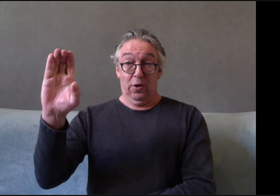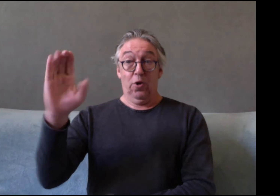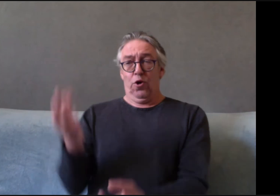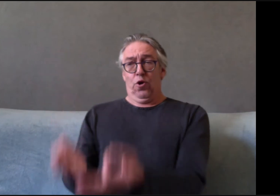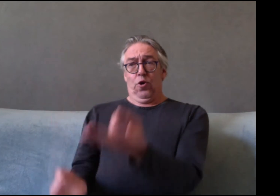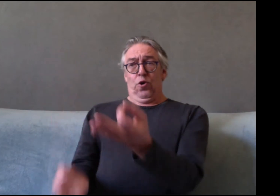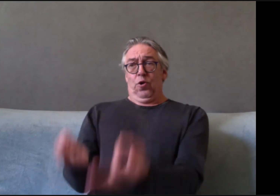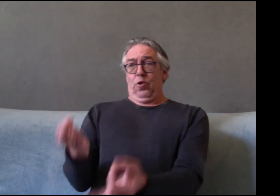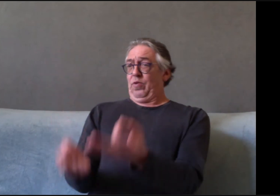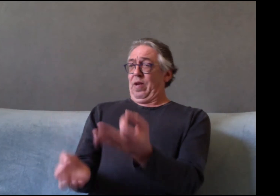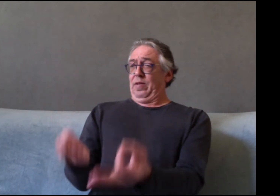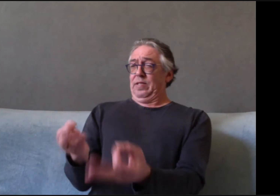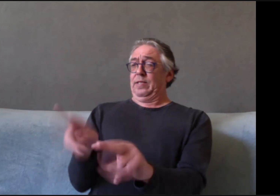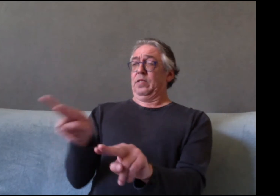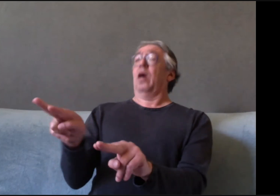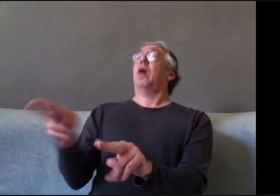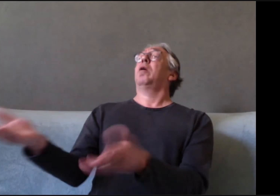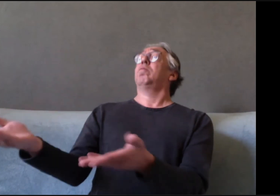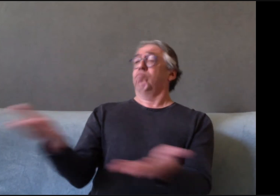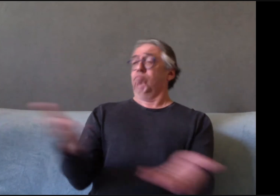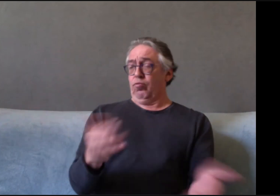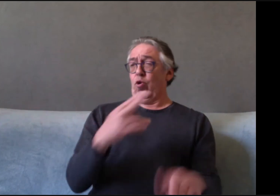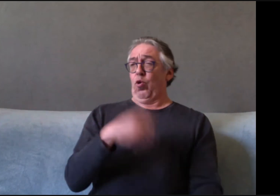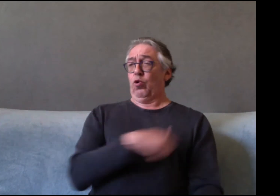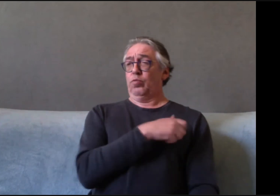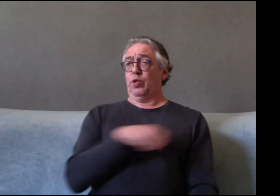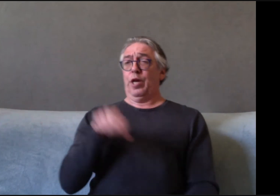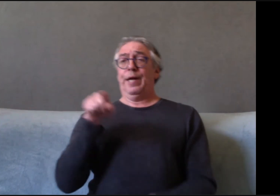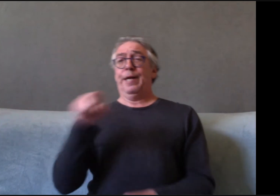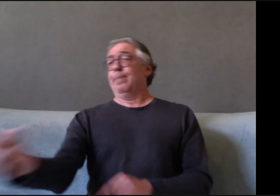or taken into intensive care.